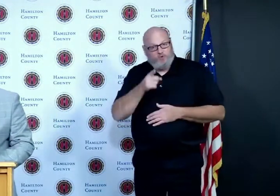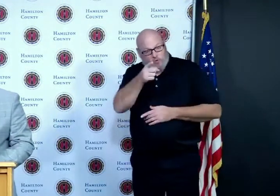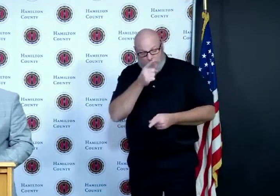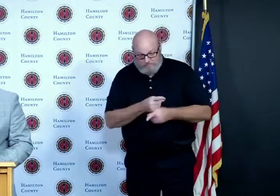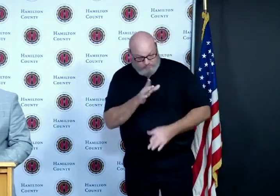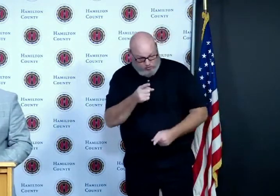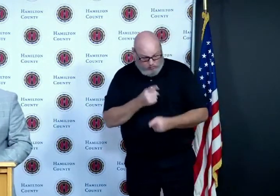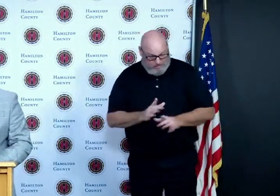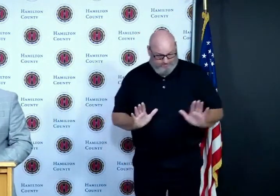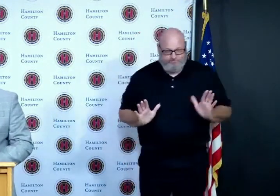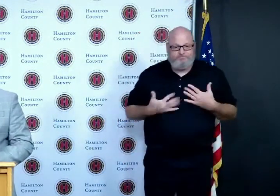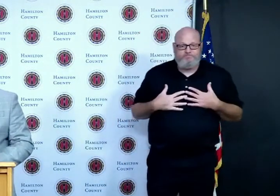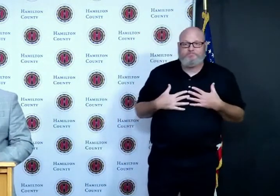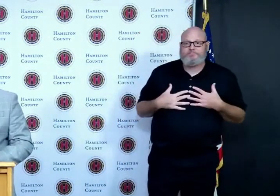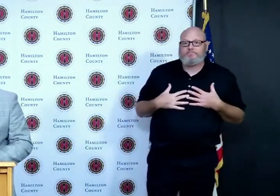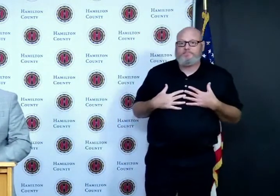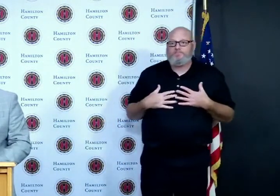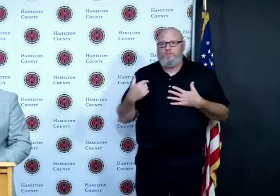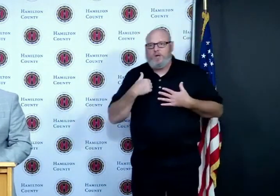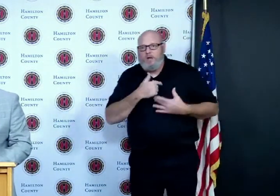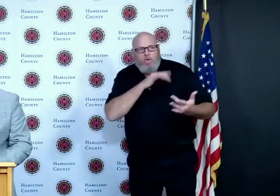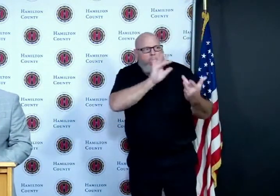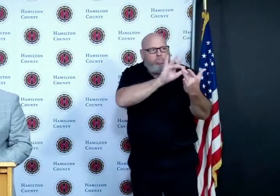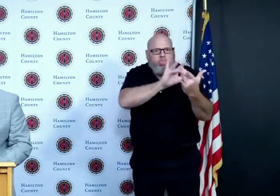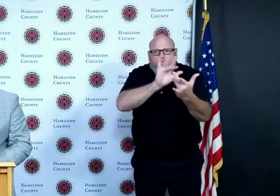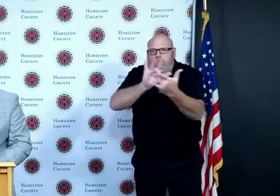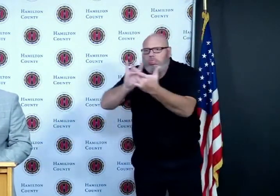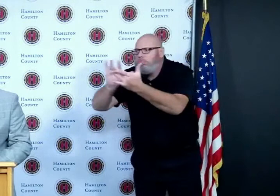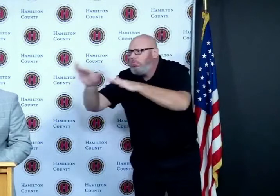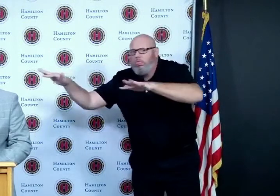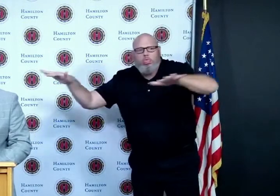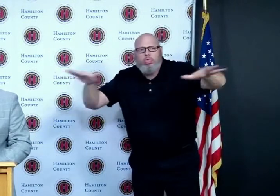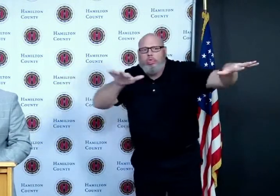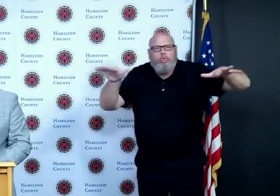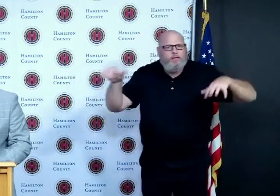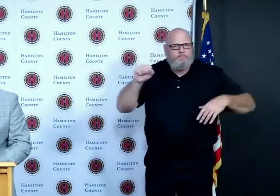it takes time and often it's frustrating because when you call there are no appointments available